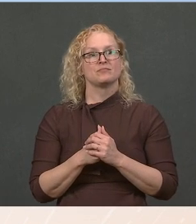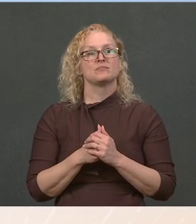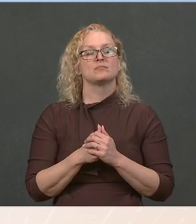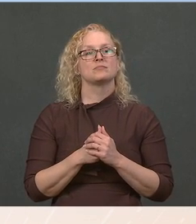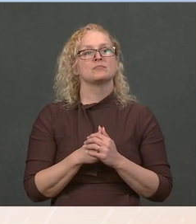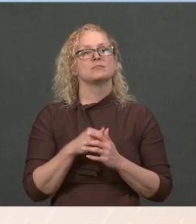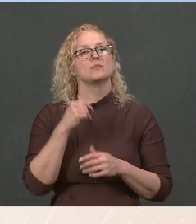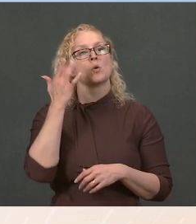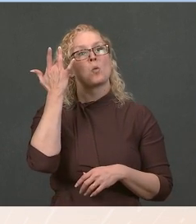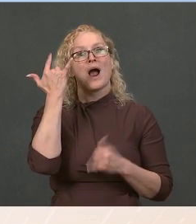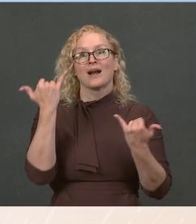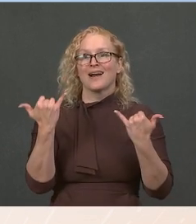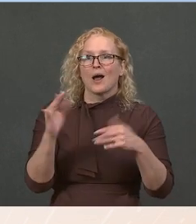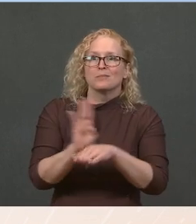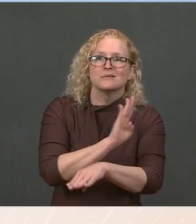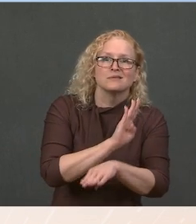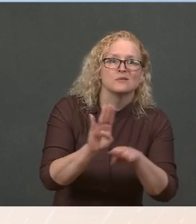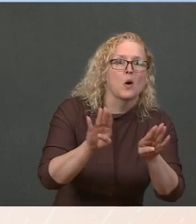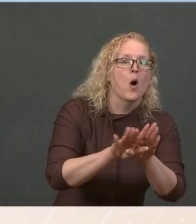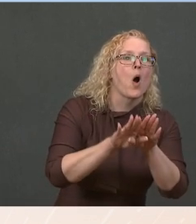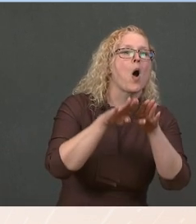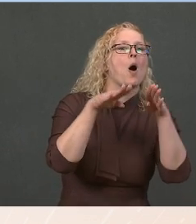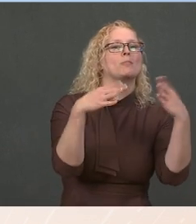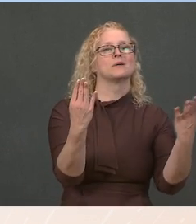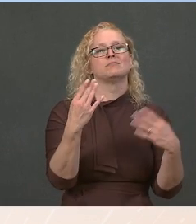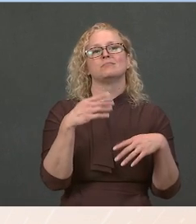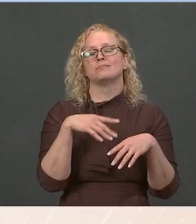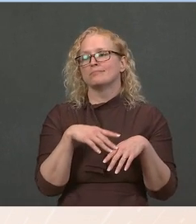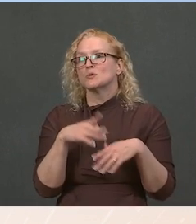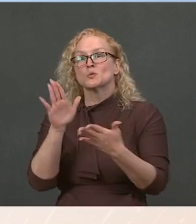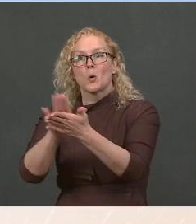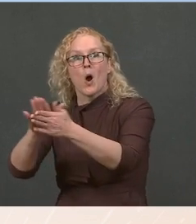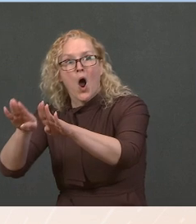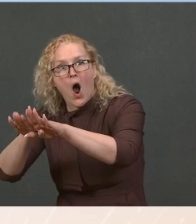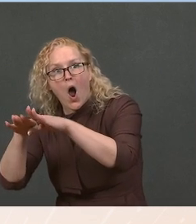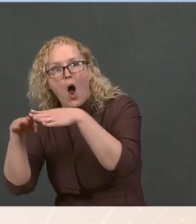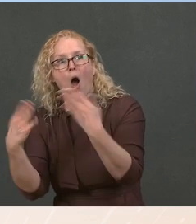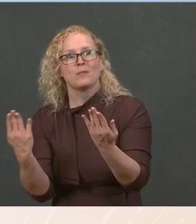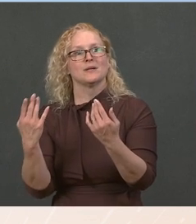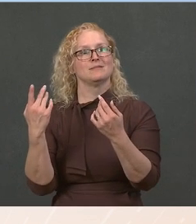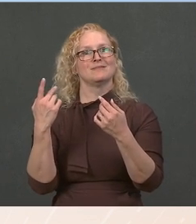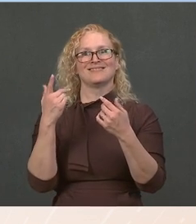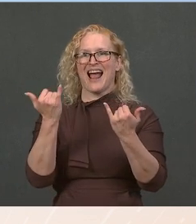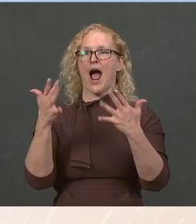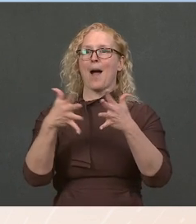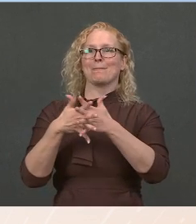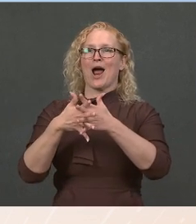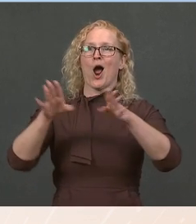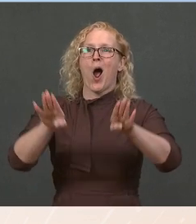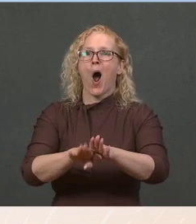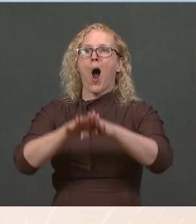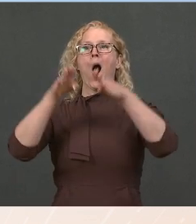and Americans are able to get back to work. It's been a busy week making strong progress